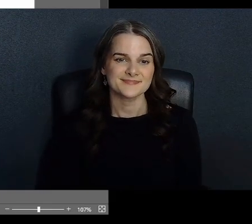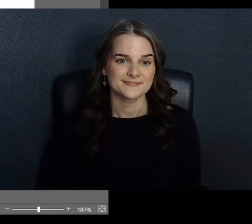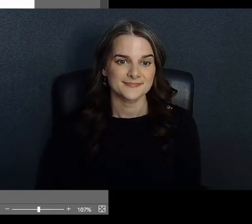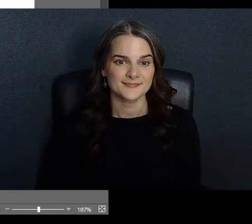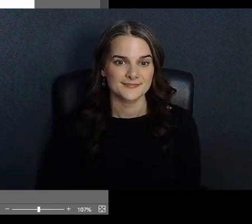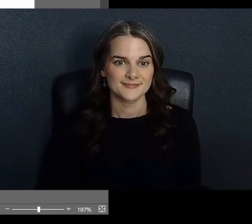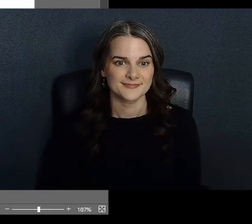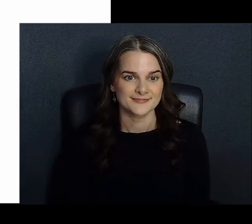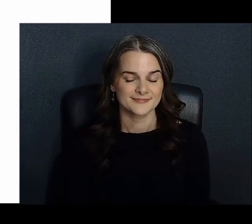That's better.